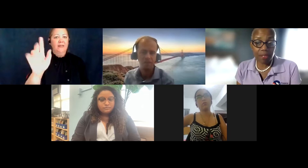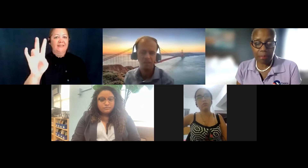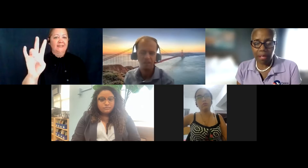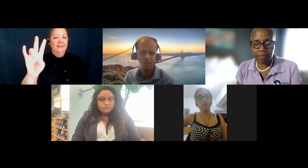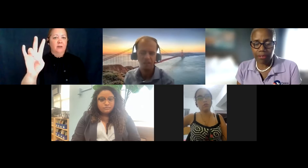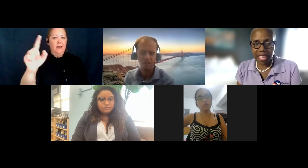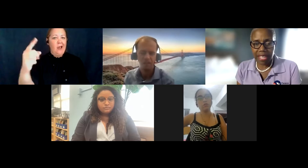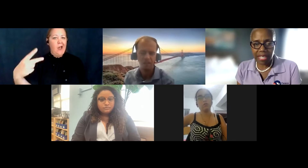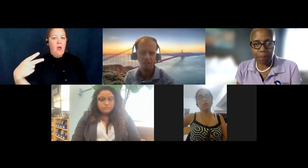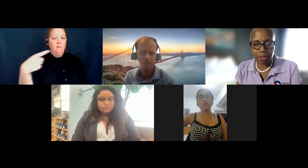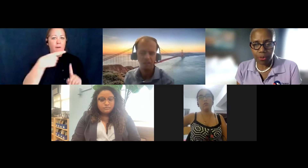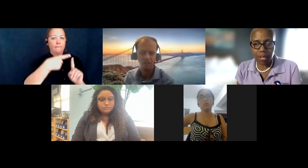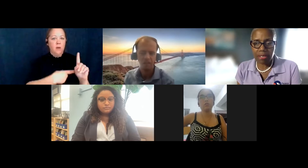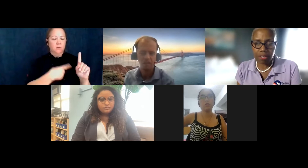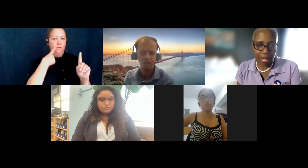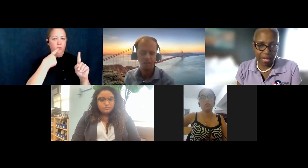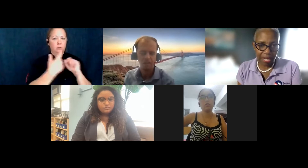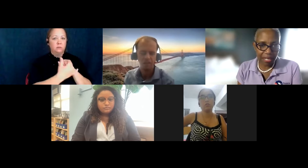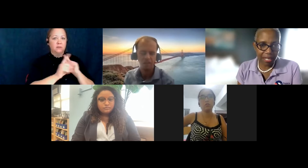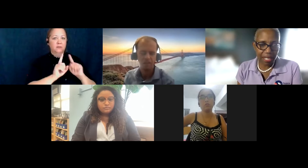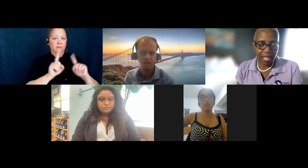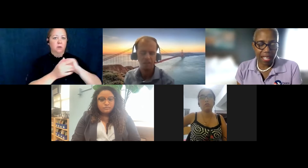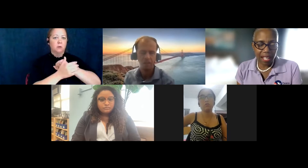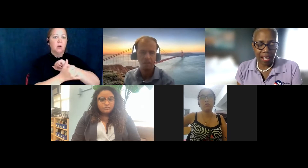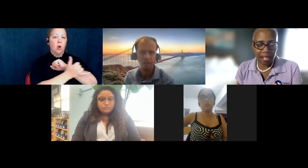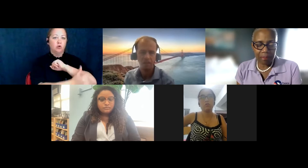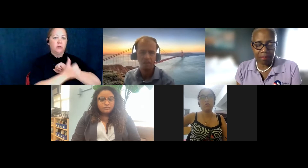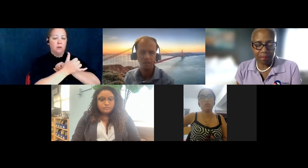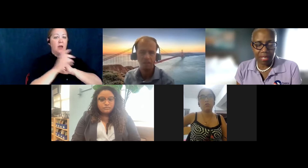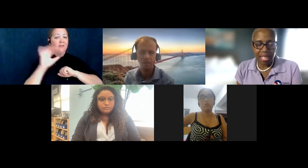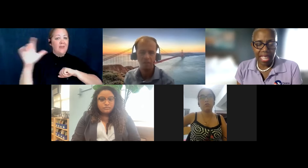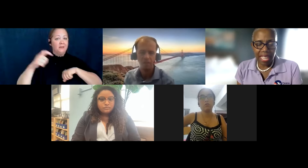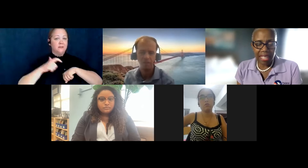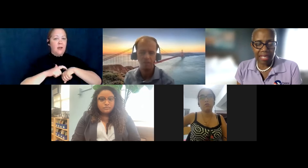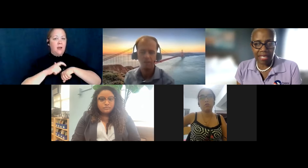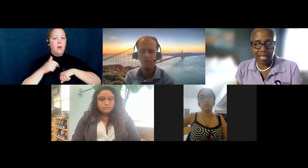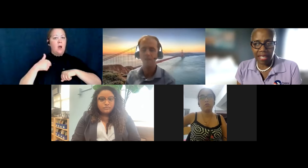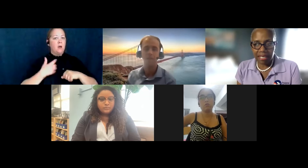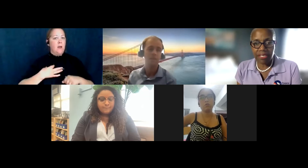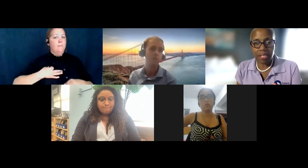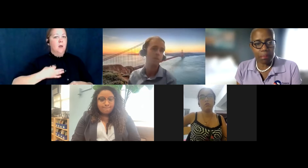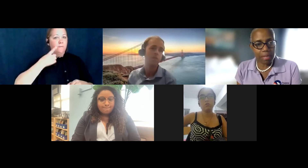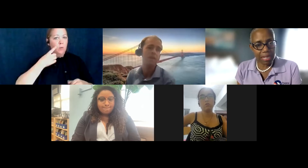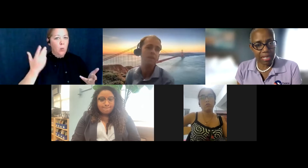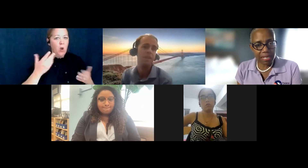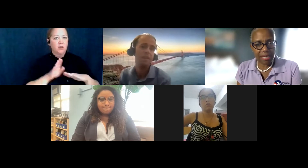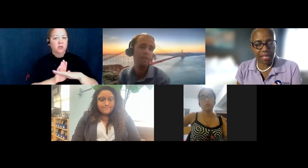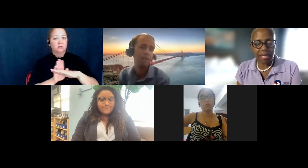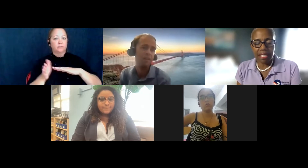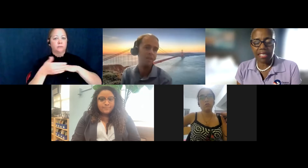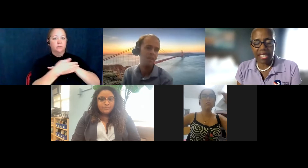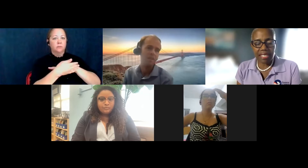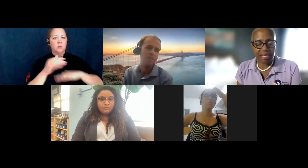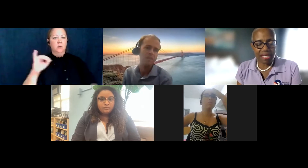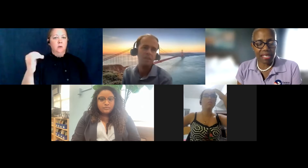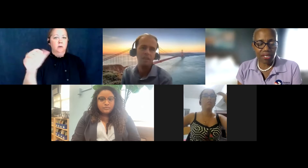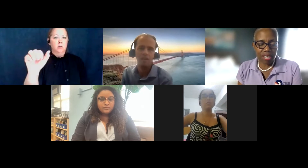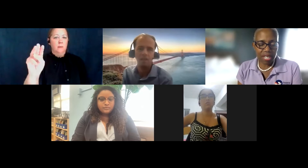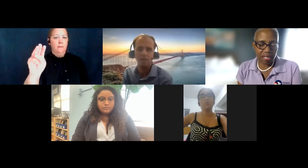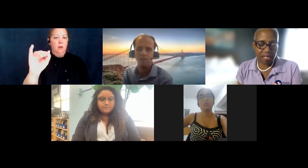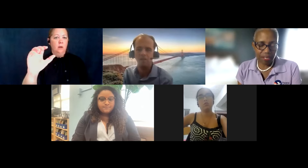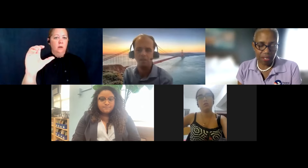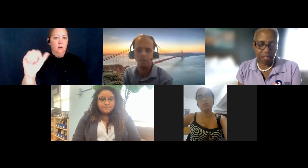applying for, that was Jamaica at the time. Even in Belize, they considered it difficult